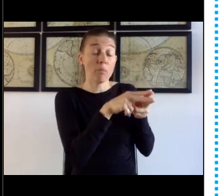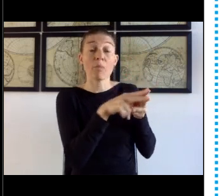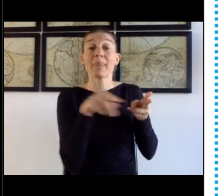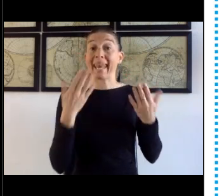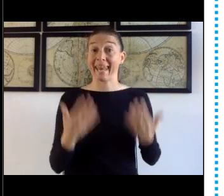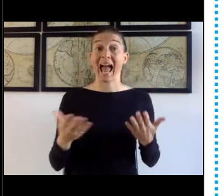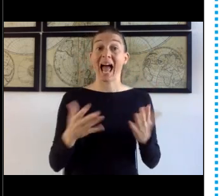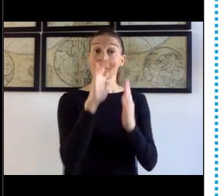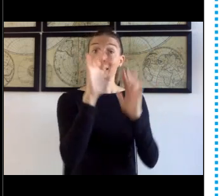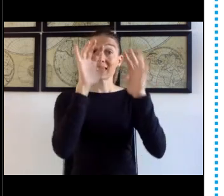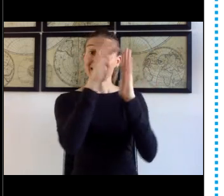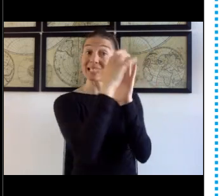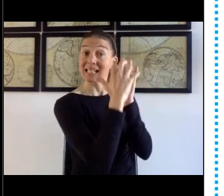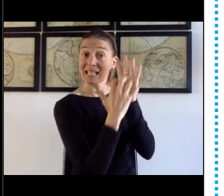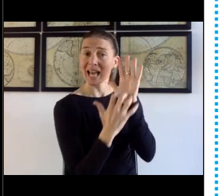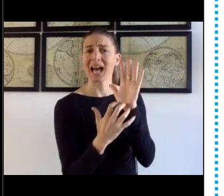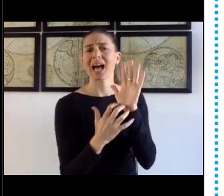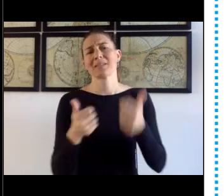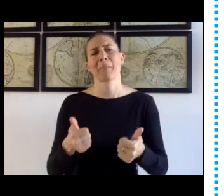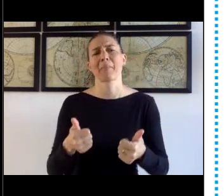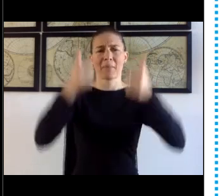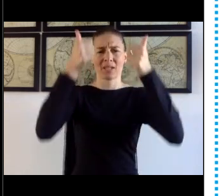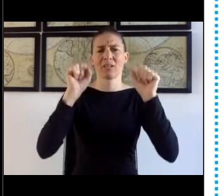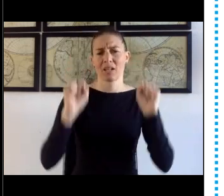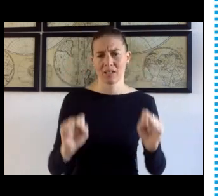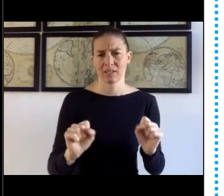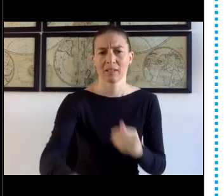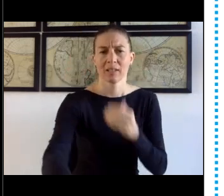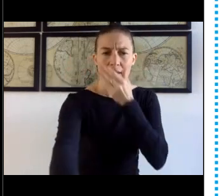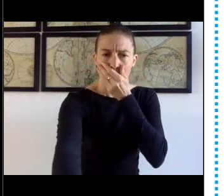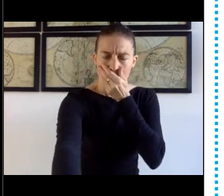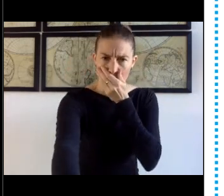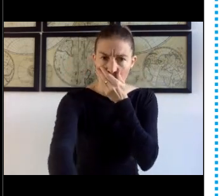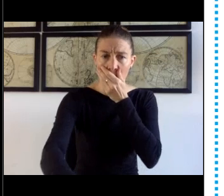Because as Mher says these regulations aren't perfect